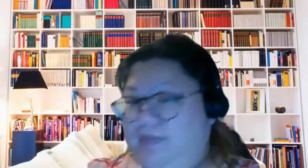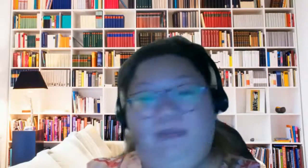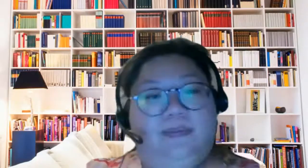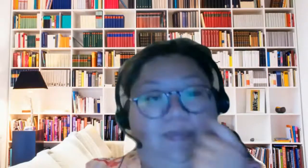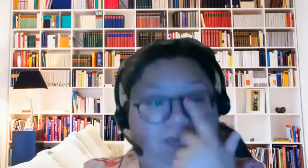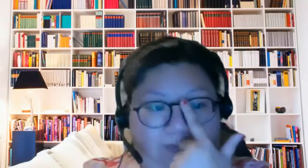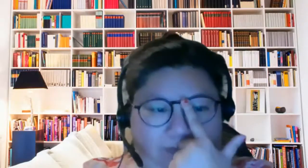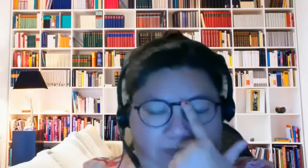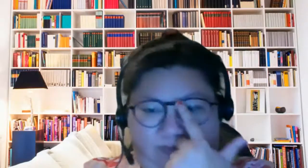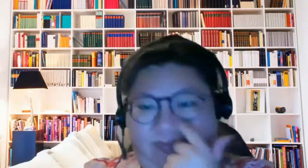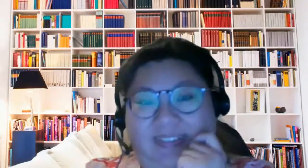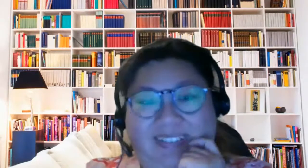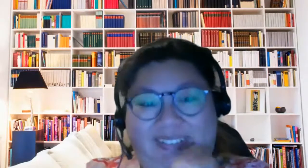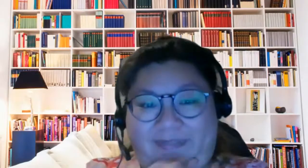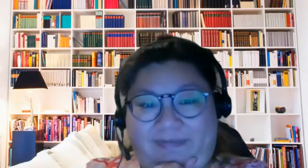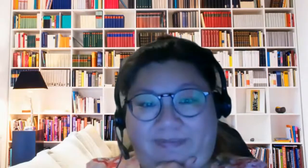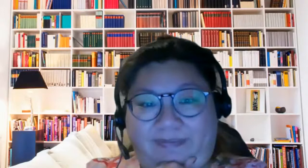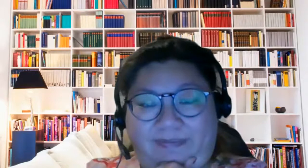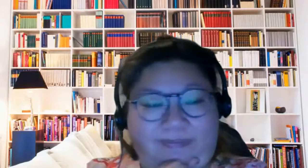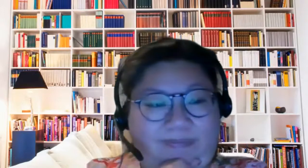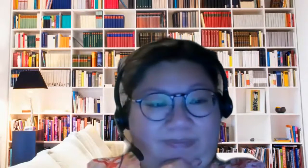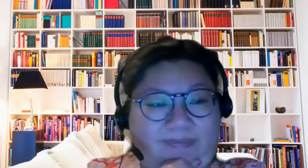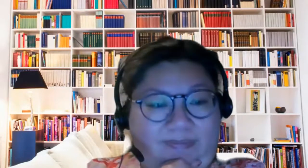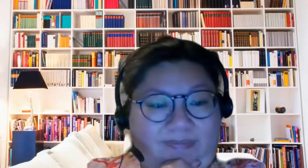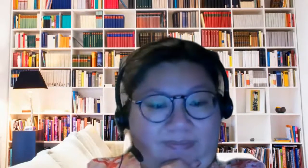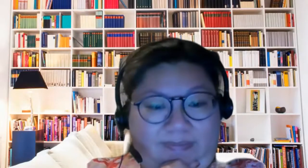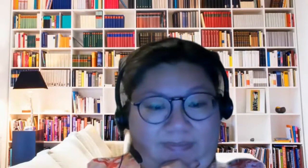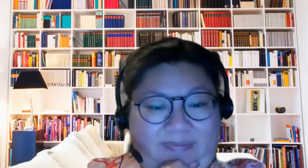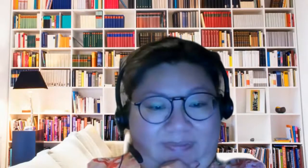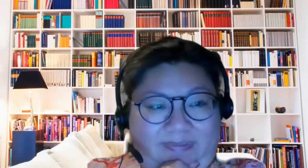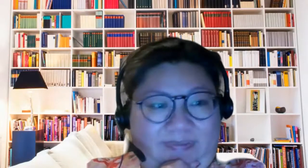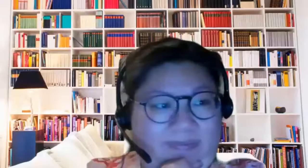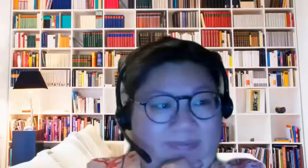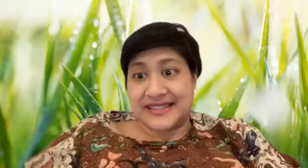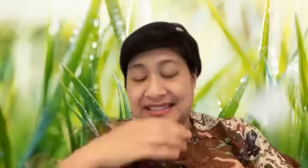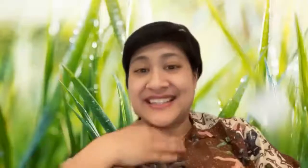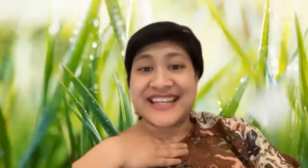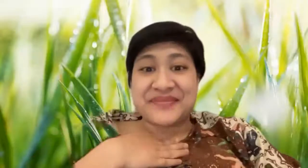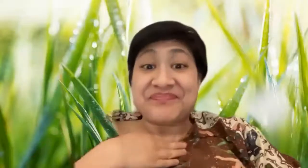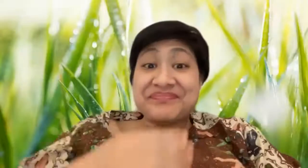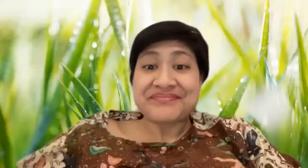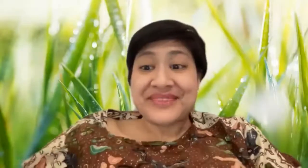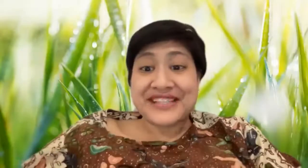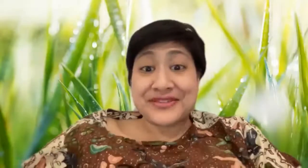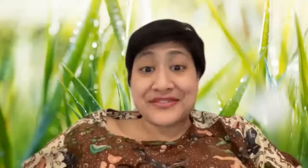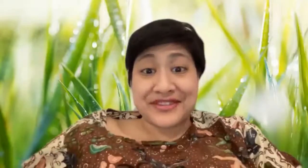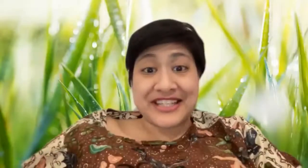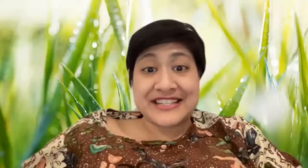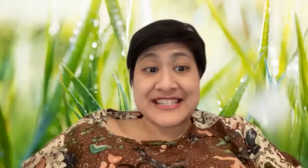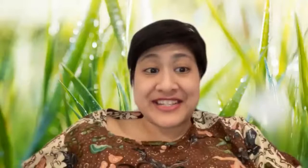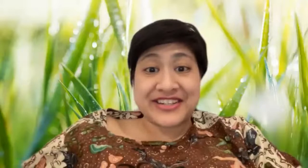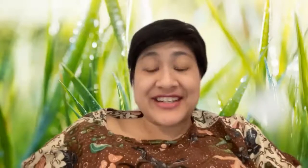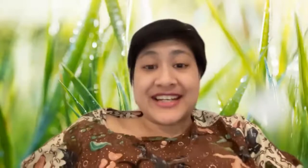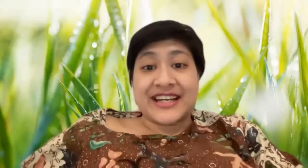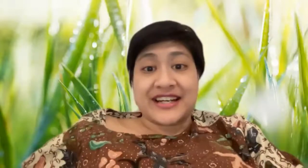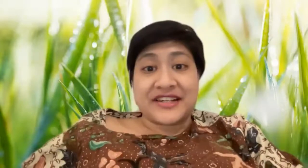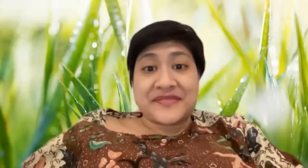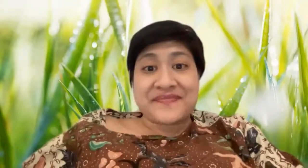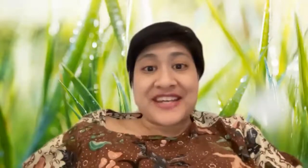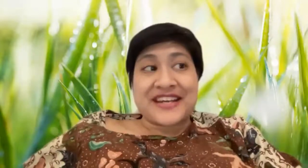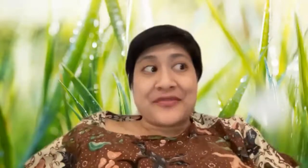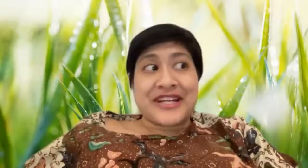eleanor and sister safrida thank you to the bsl interpreters and to everyone else here um when